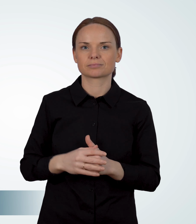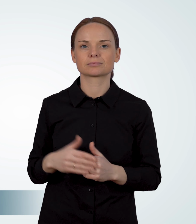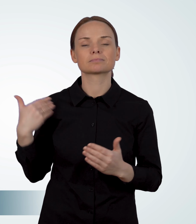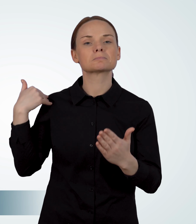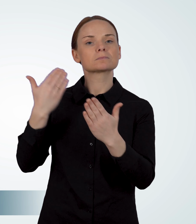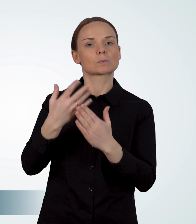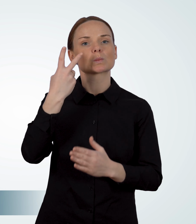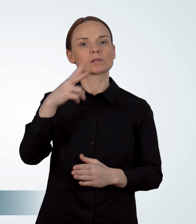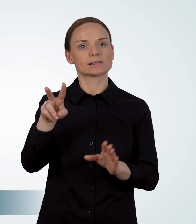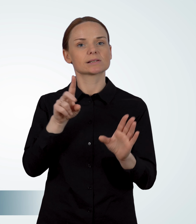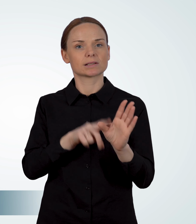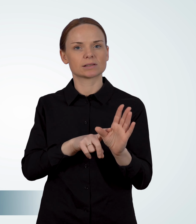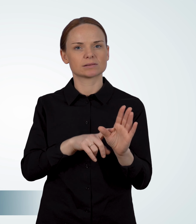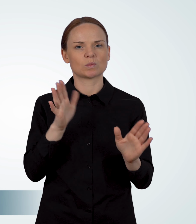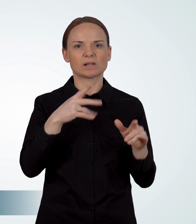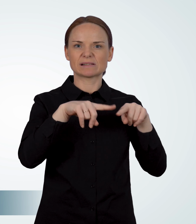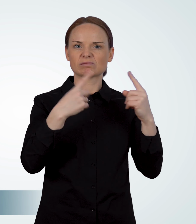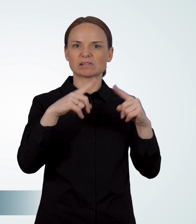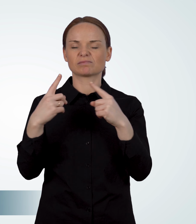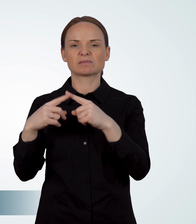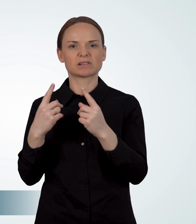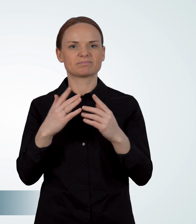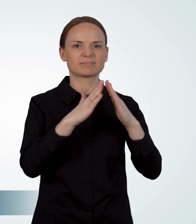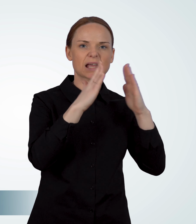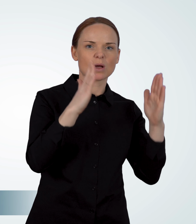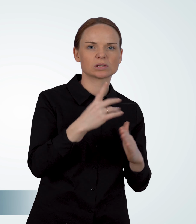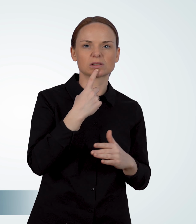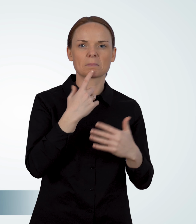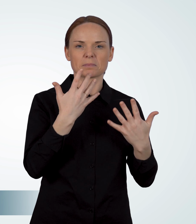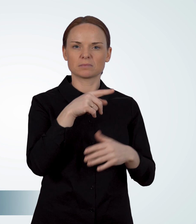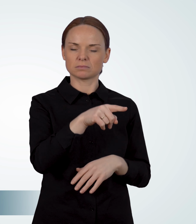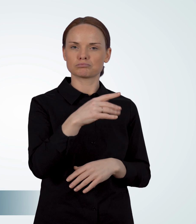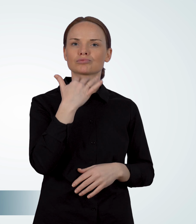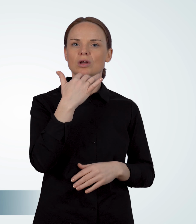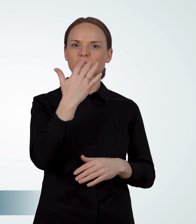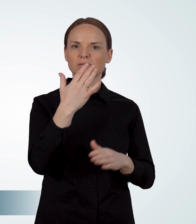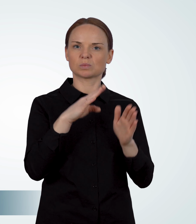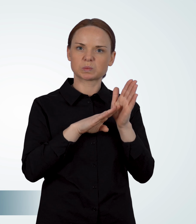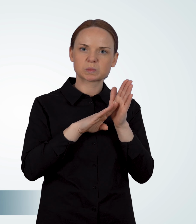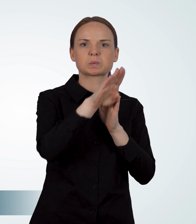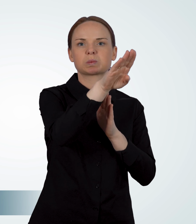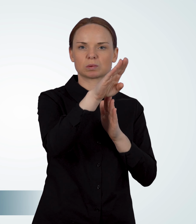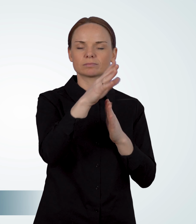In the past two decades, real housing costs have increased for all tenure types.